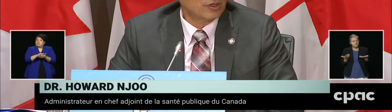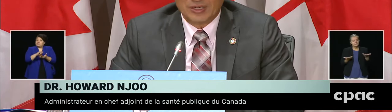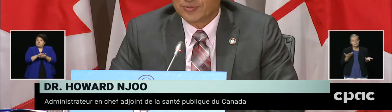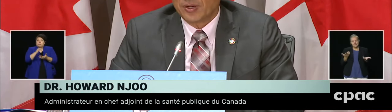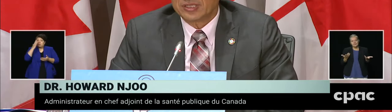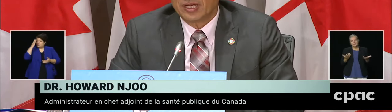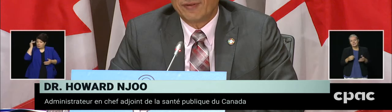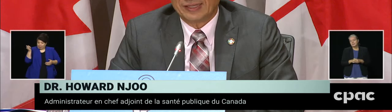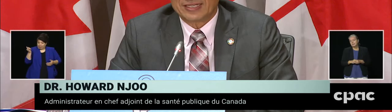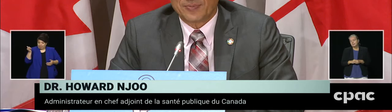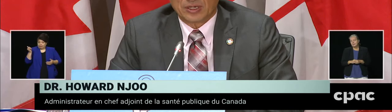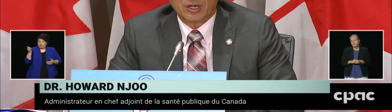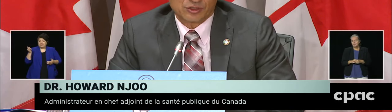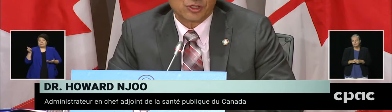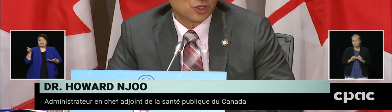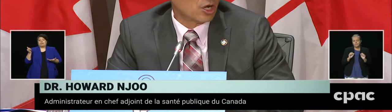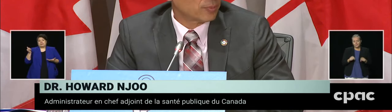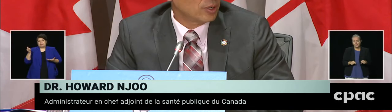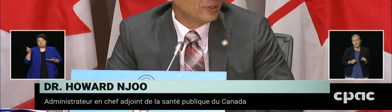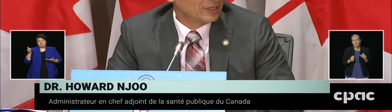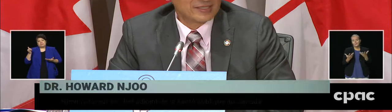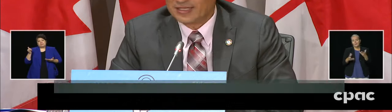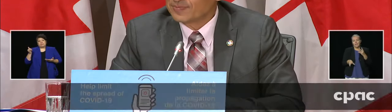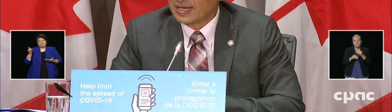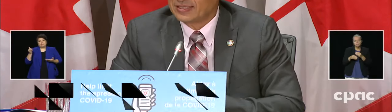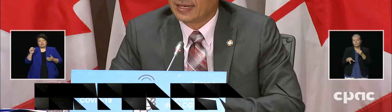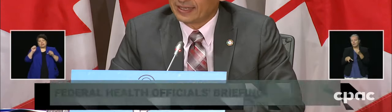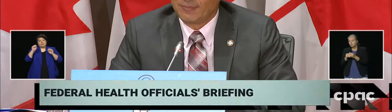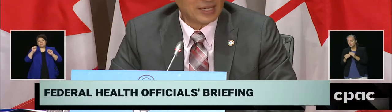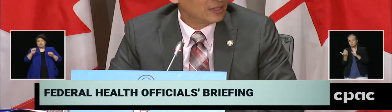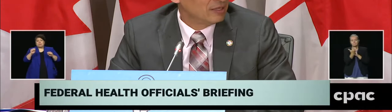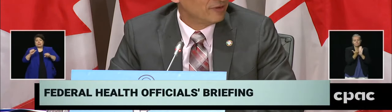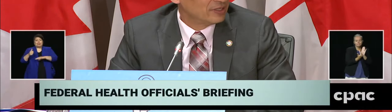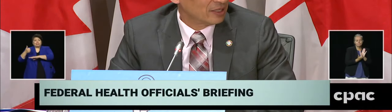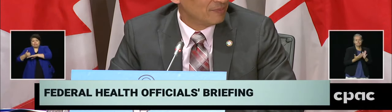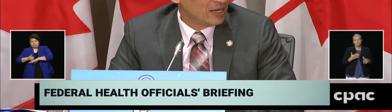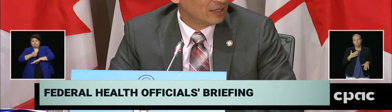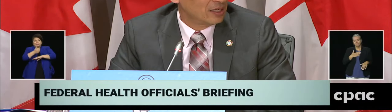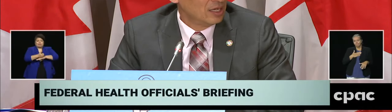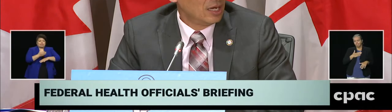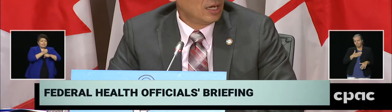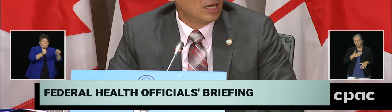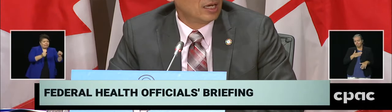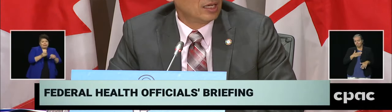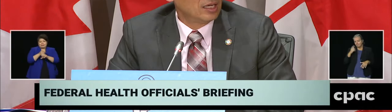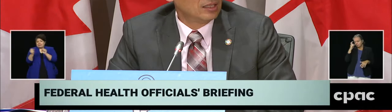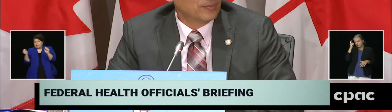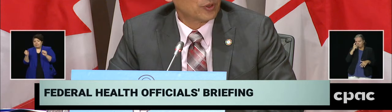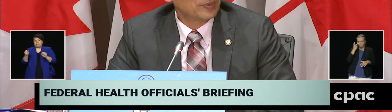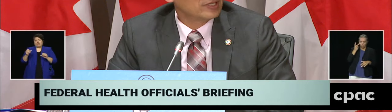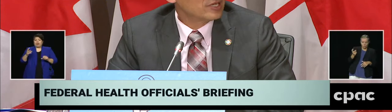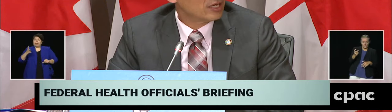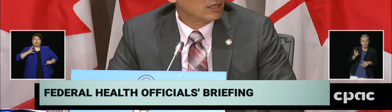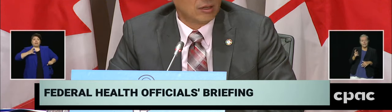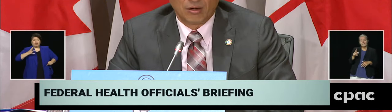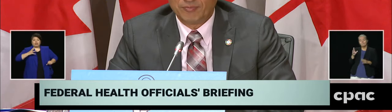AS TO WHY IT'S IMPOSSIBLE, I THINK PEOPLE CAN PUT A NUMBER OF